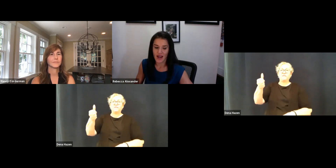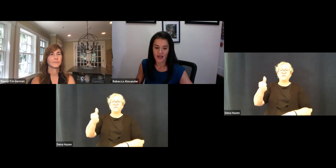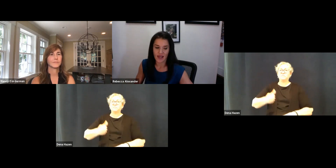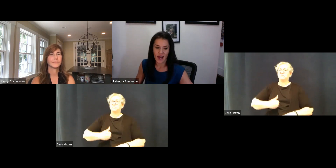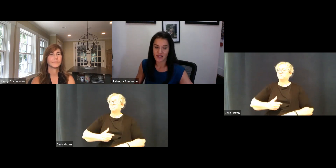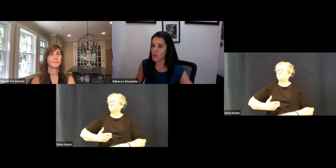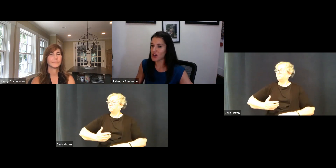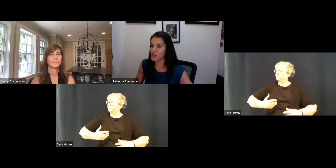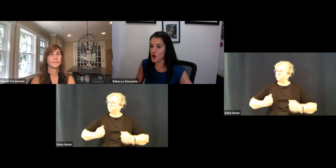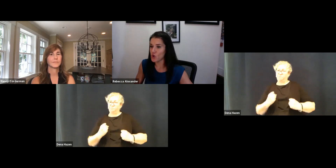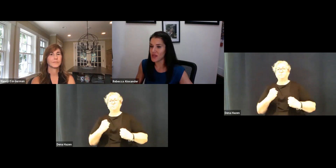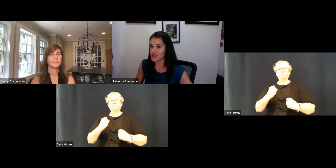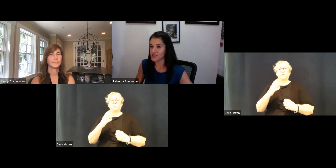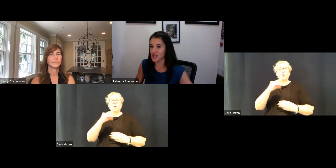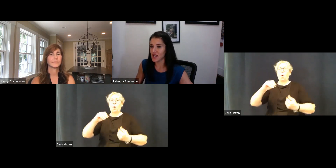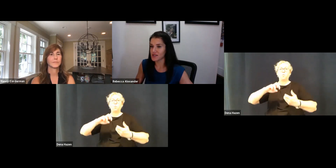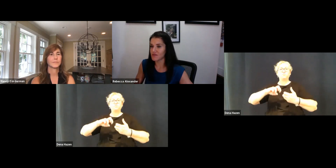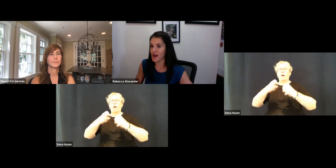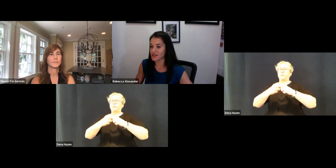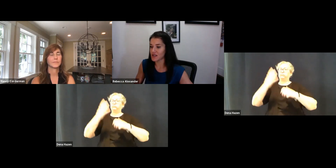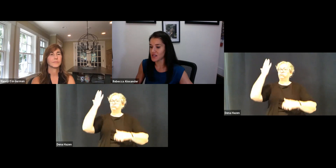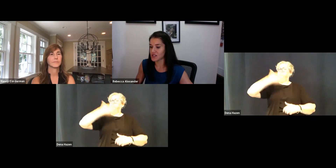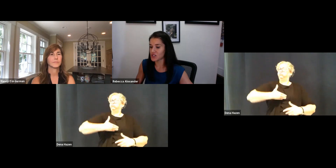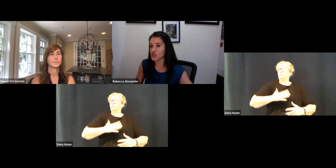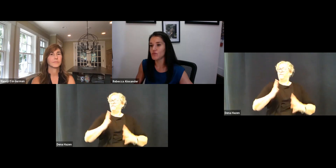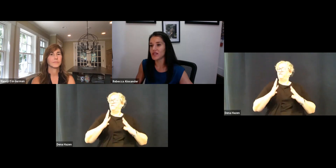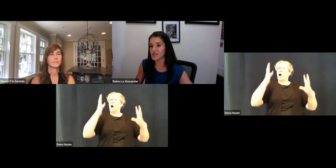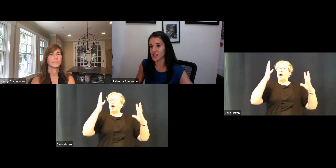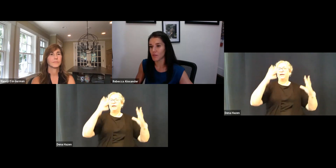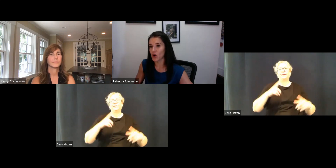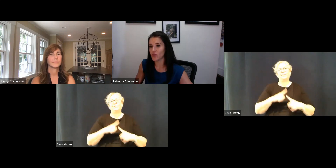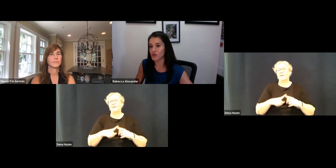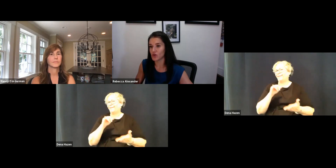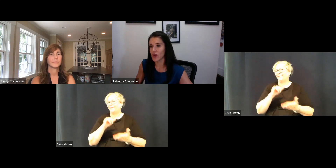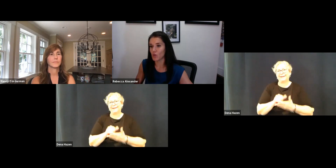And that is by no means the case. In fact, I think it's the humanistic part of you that